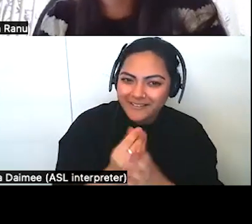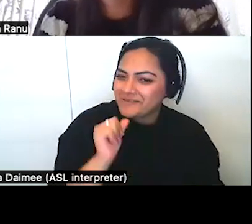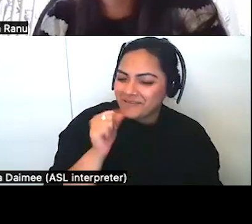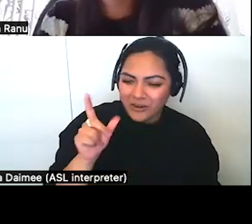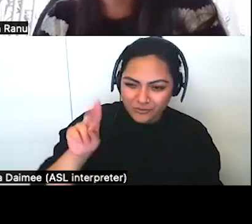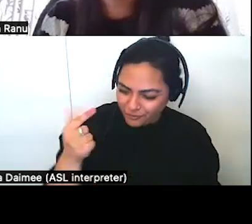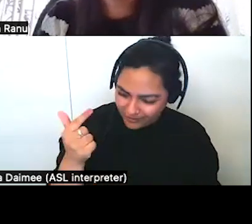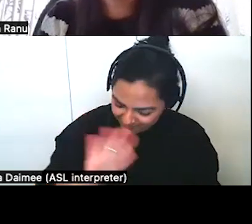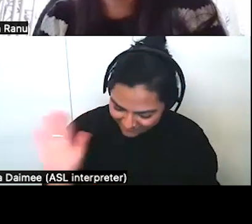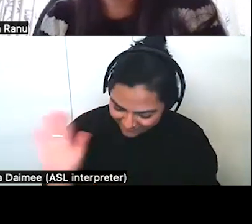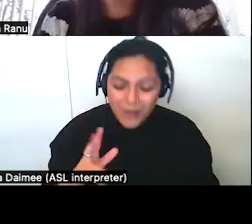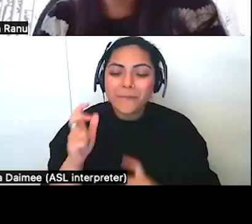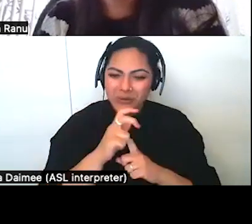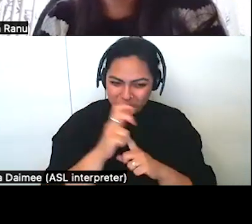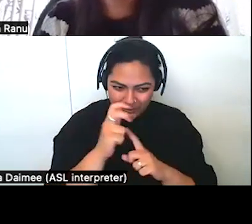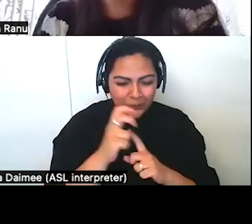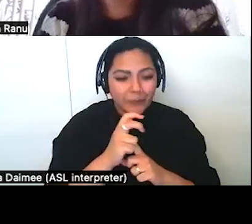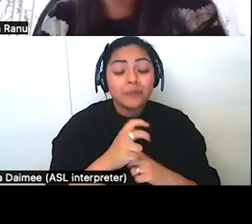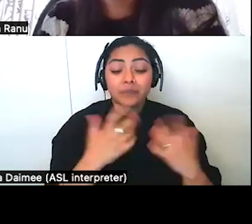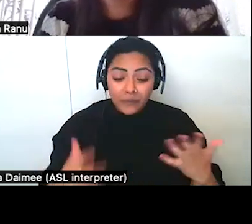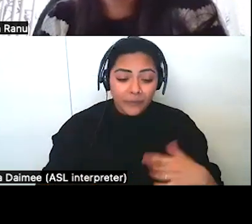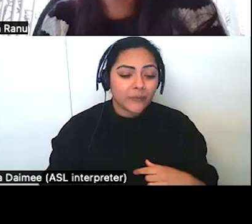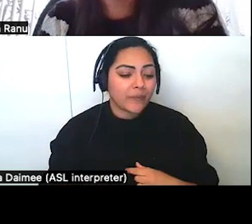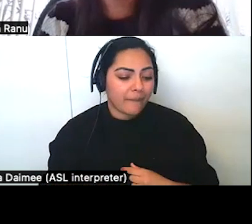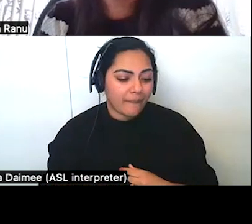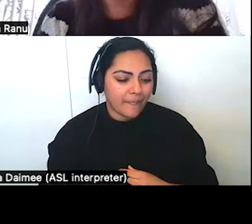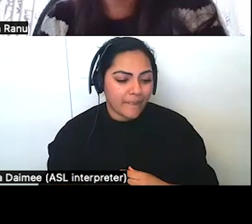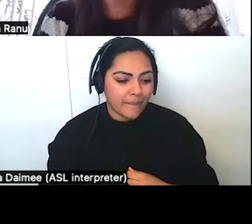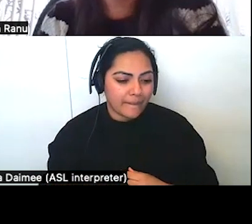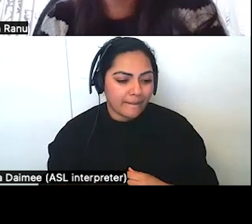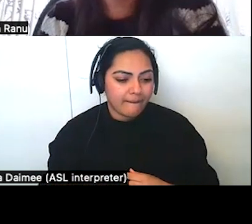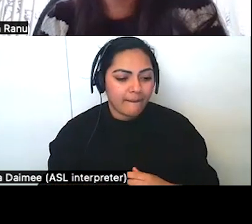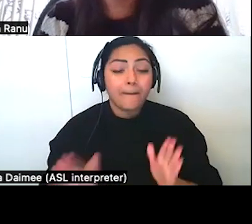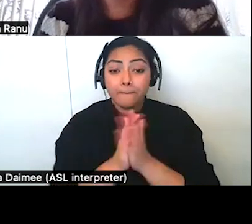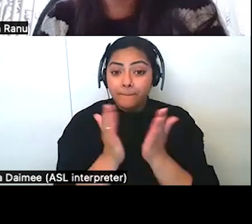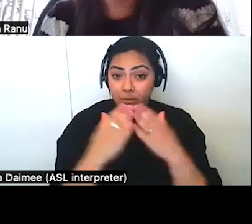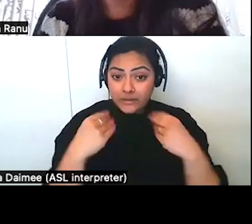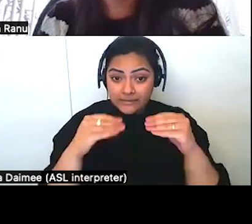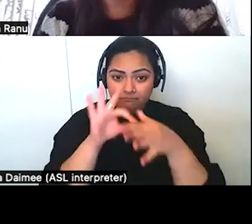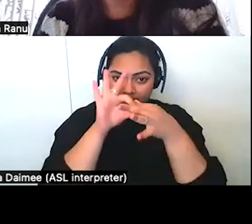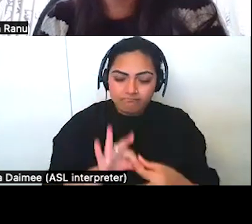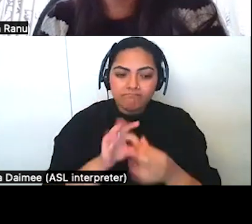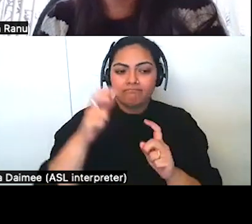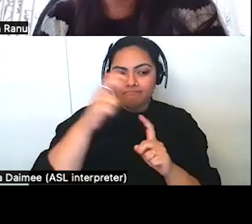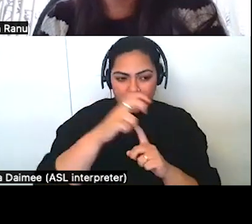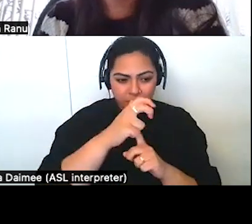graph, we are looking at the unit sales for books on mushrooms from 2022 on the left, to 2017 on the